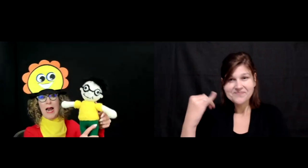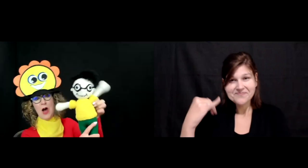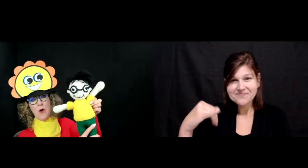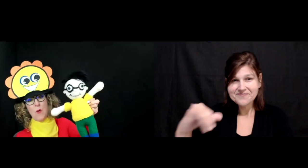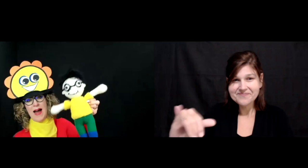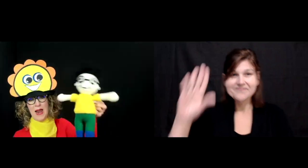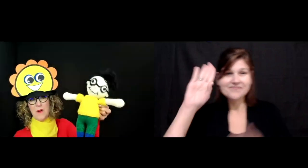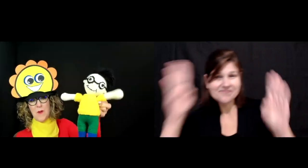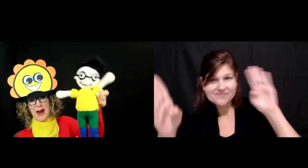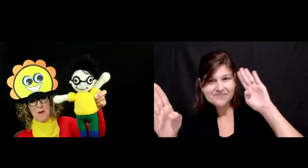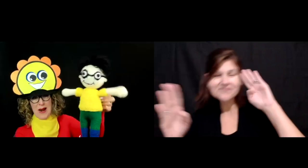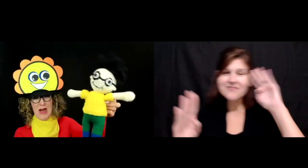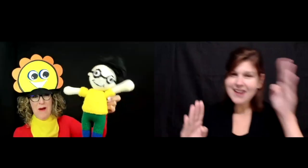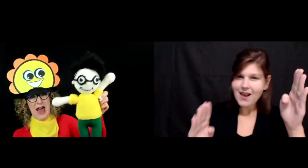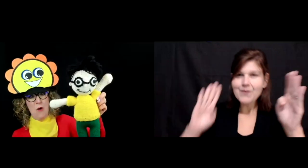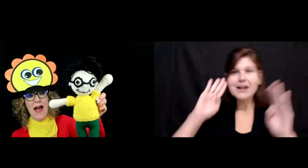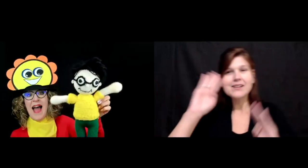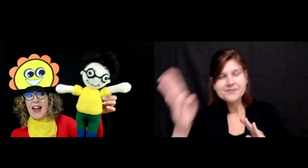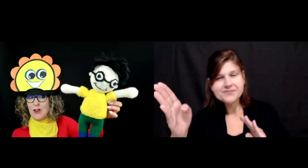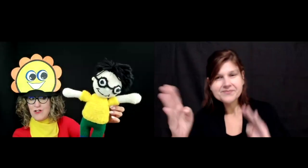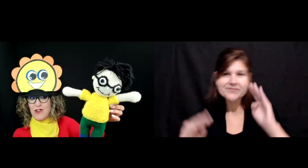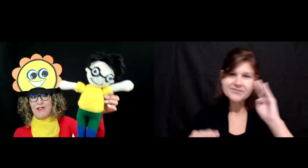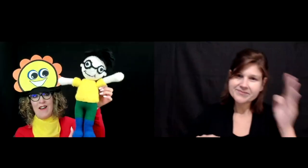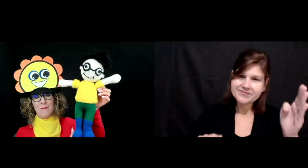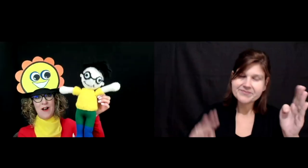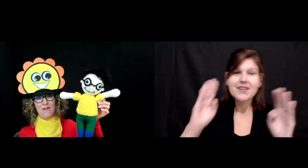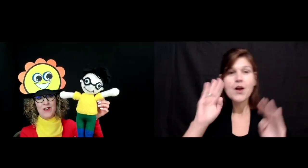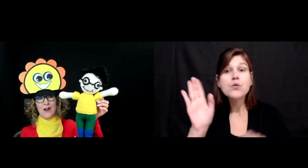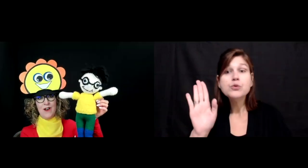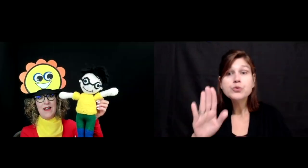[Marvin] Hello, hello, hello, hello, hello. And your children have a Marvin doll.